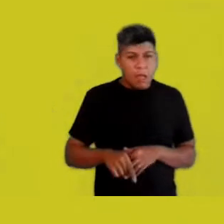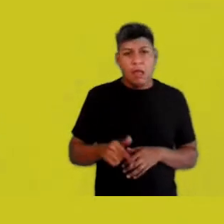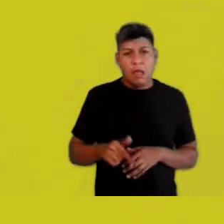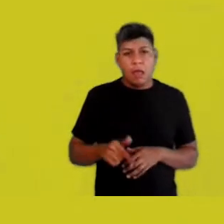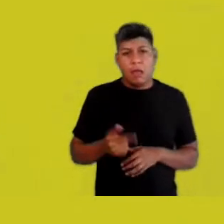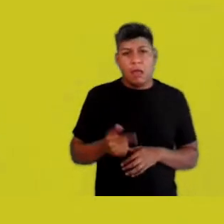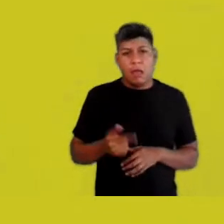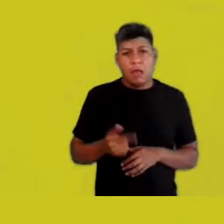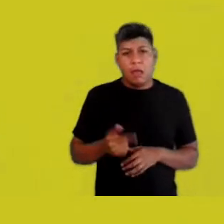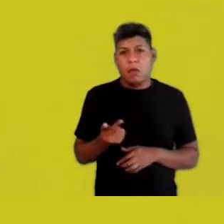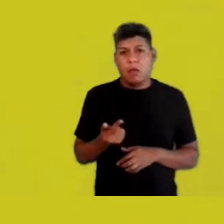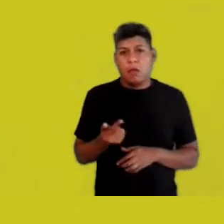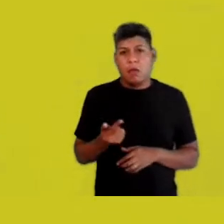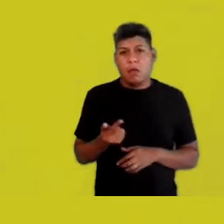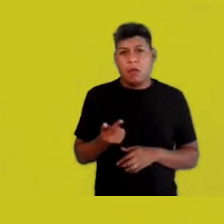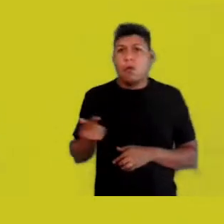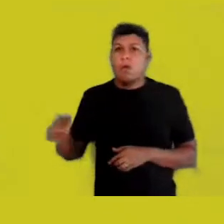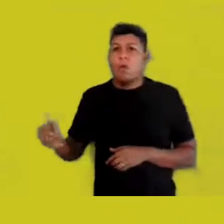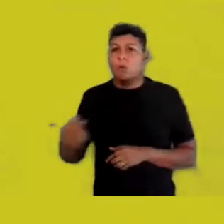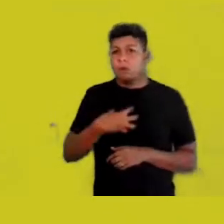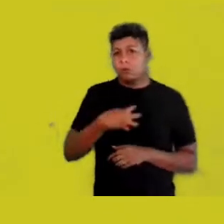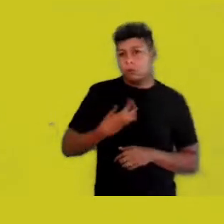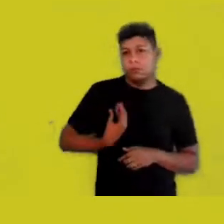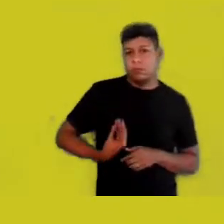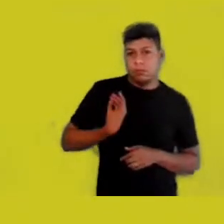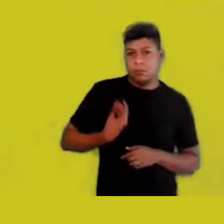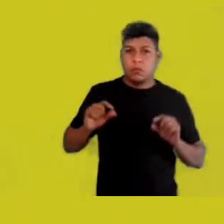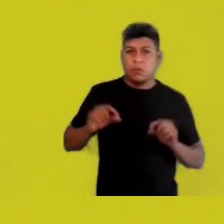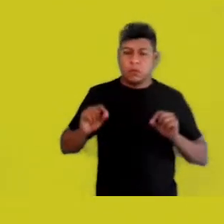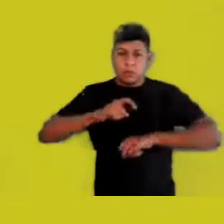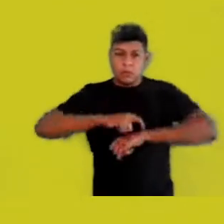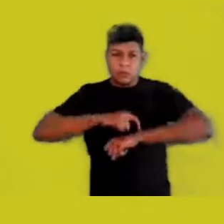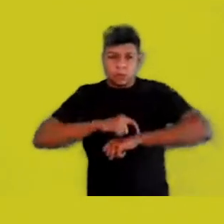which, in a moment like this one, perhaps could rescue